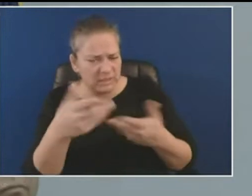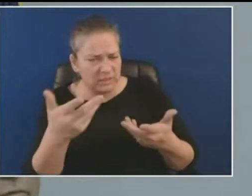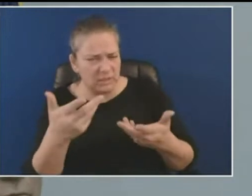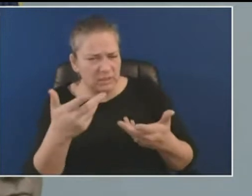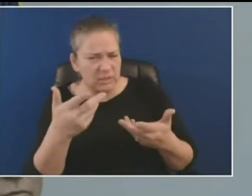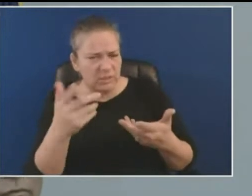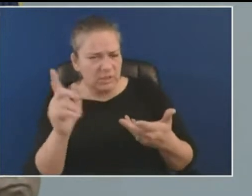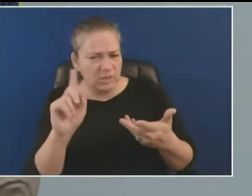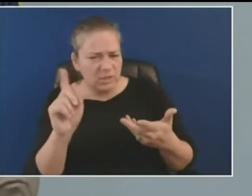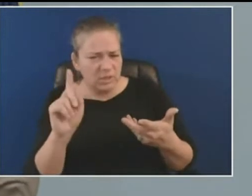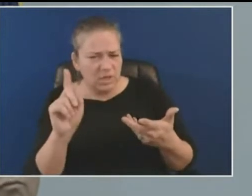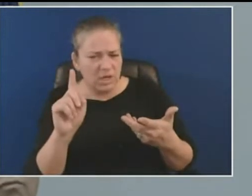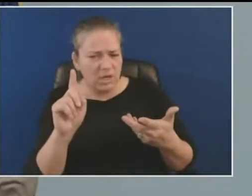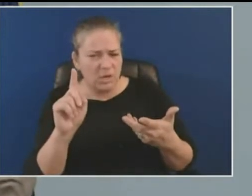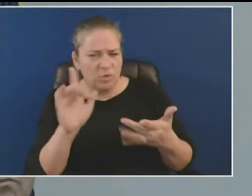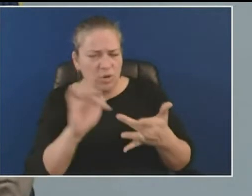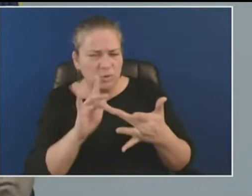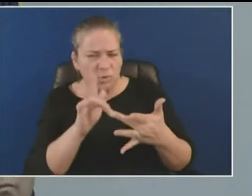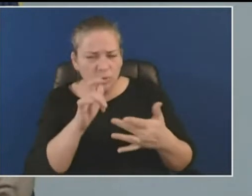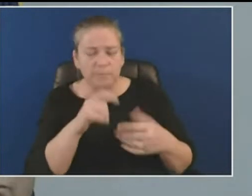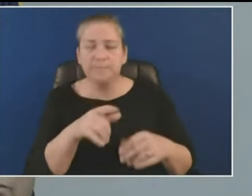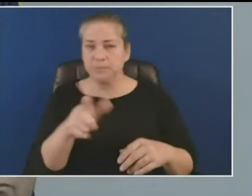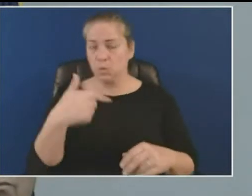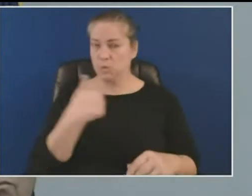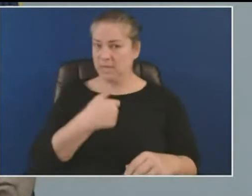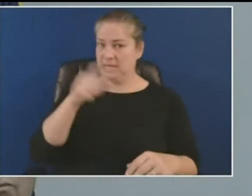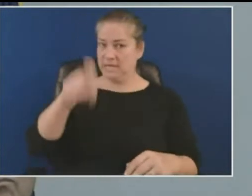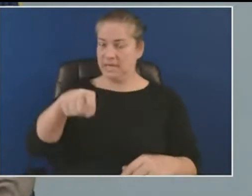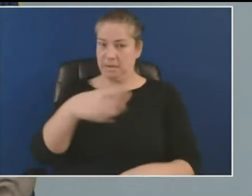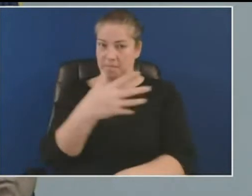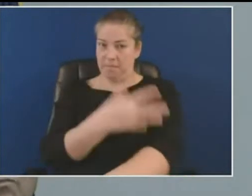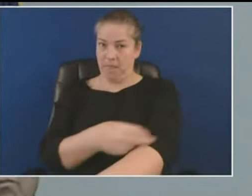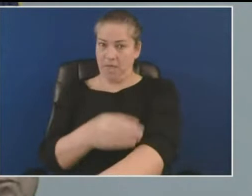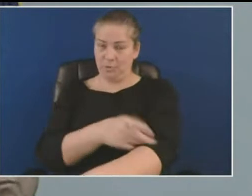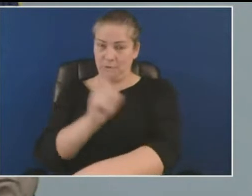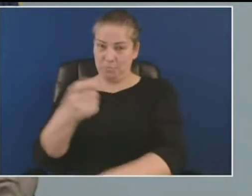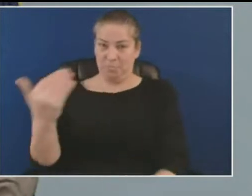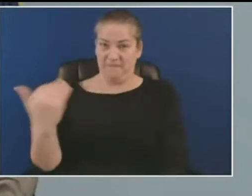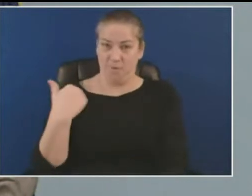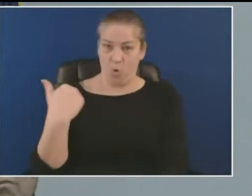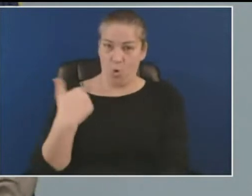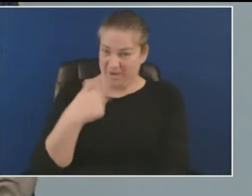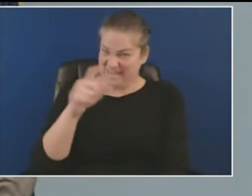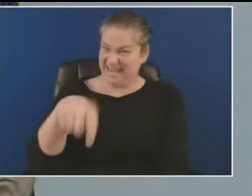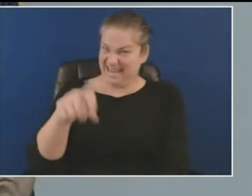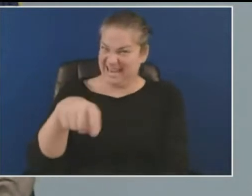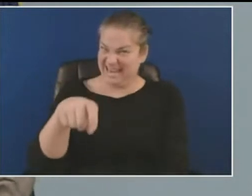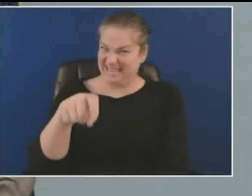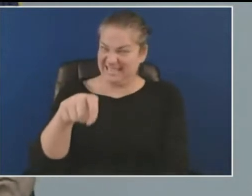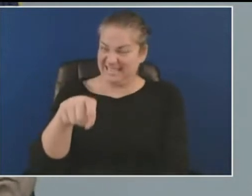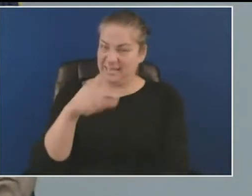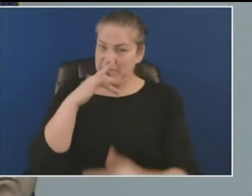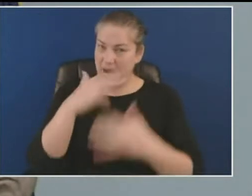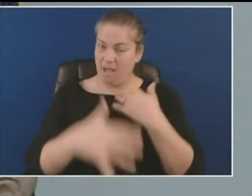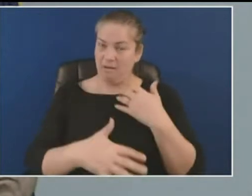So we needed more blood donations before this occurred. We've needed them throughout COVID. I'm guessing you all might